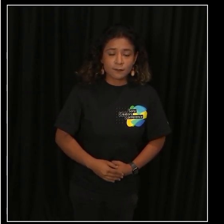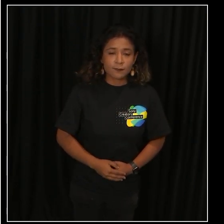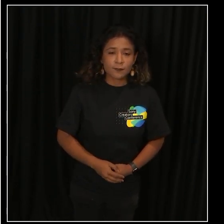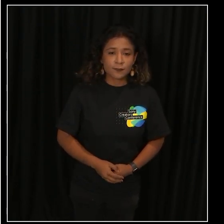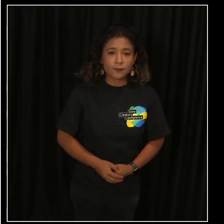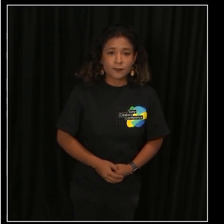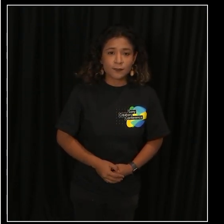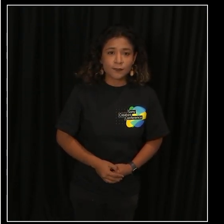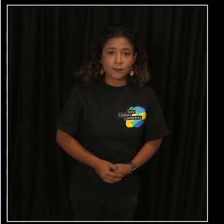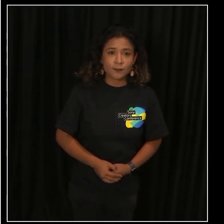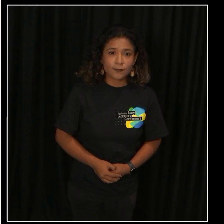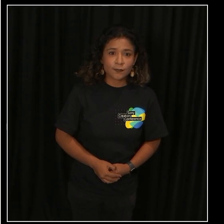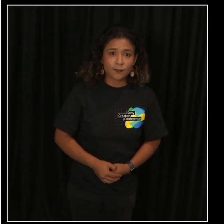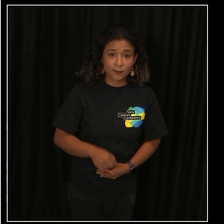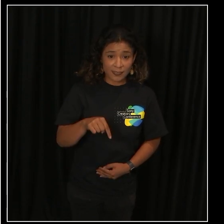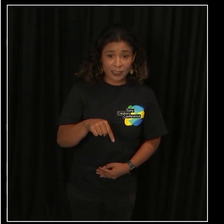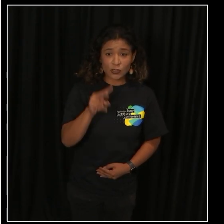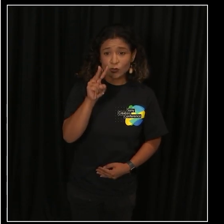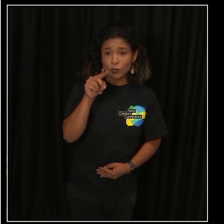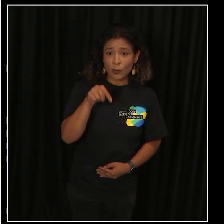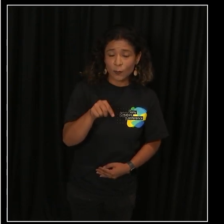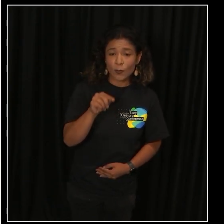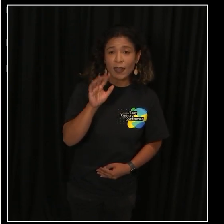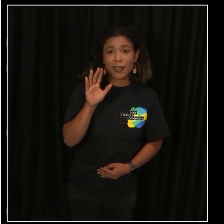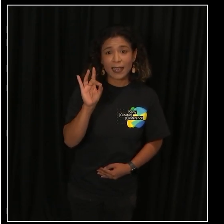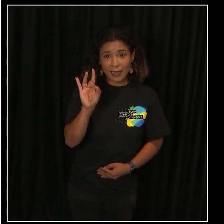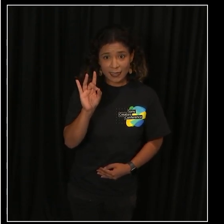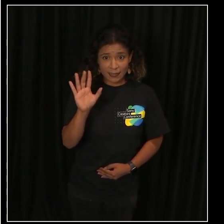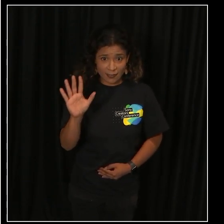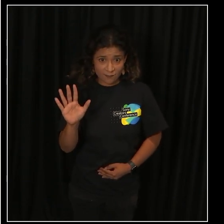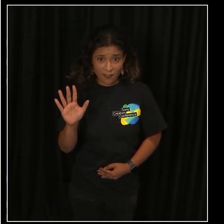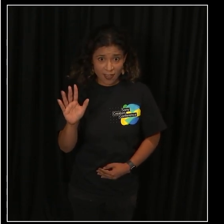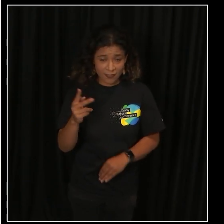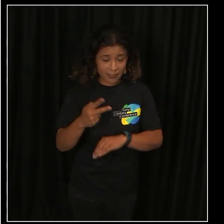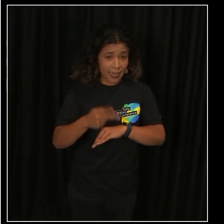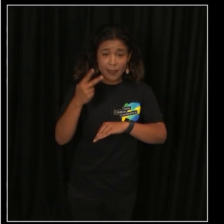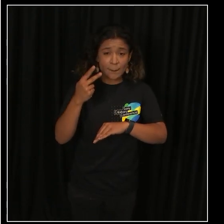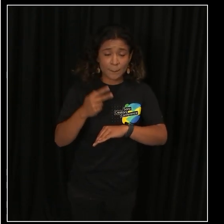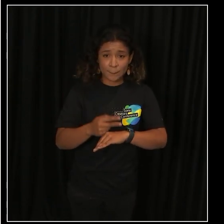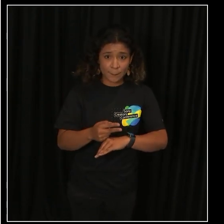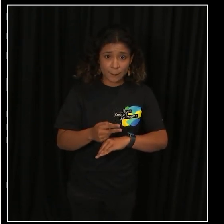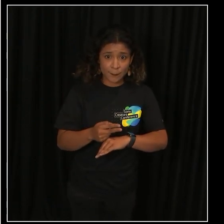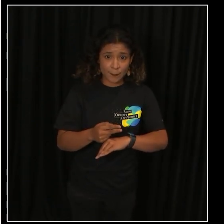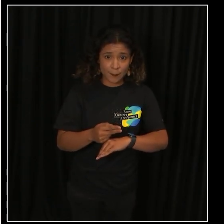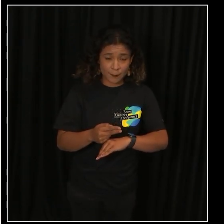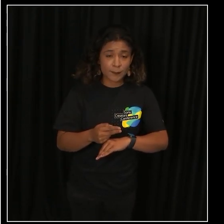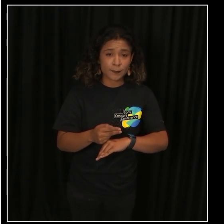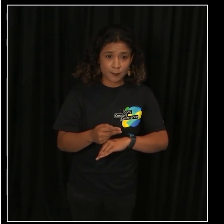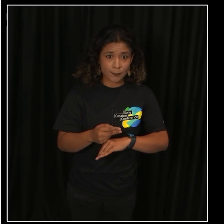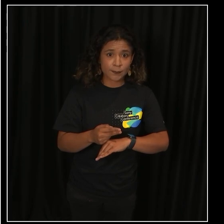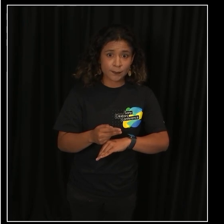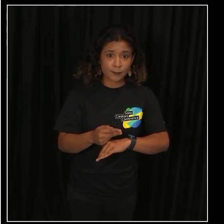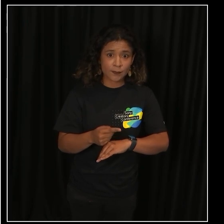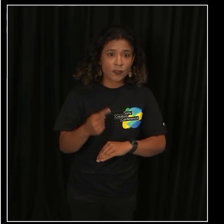This is a 2.854 times the rendering pixels of 4K full resolution image.